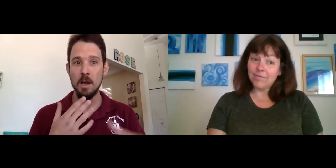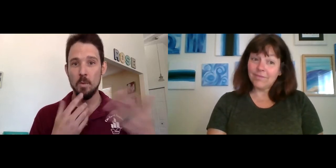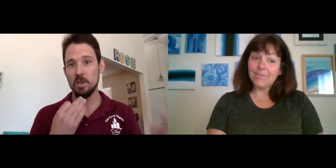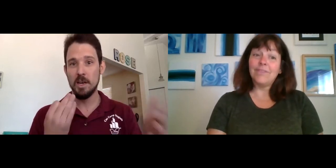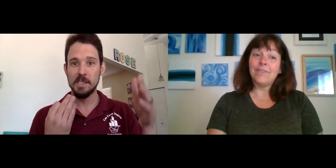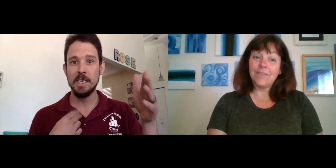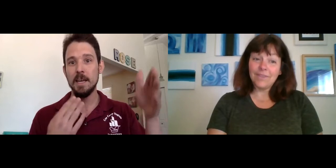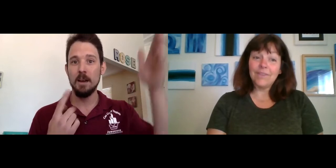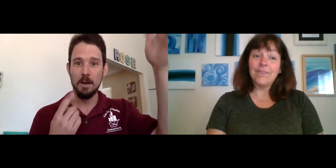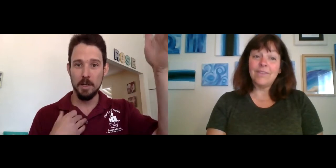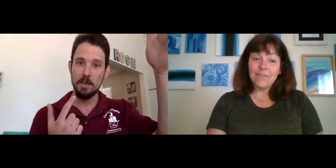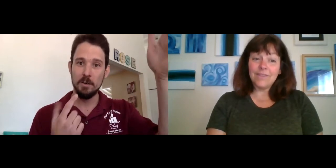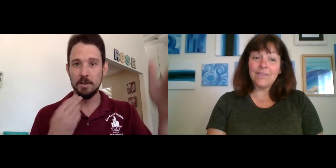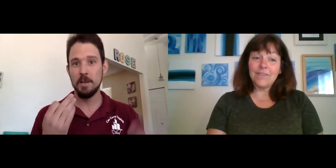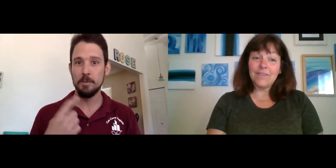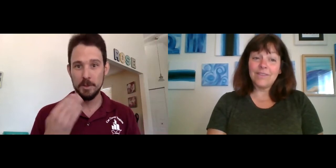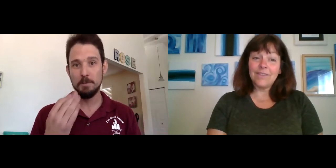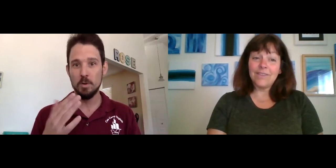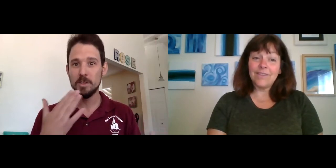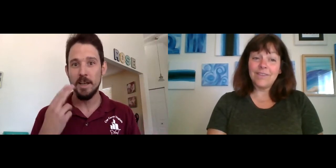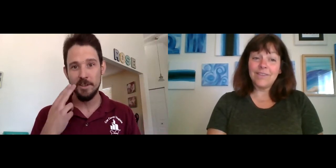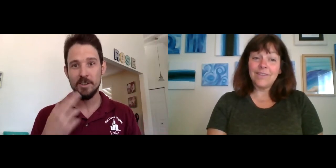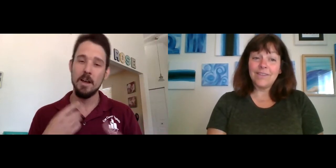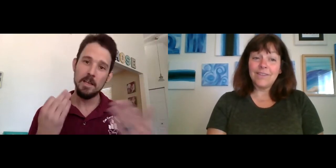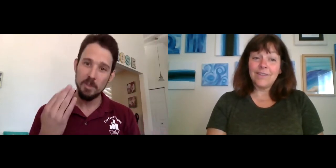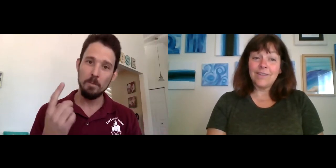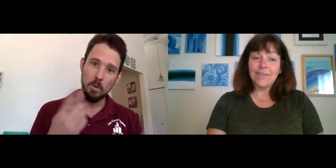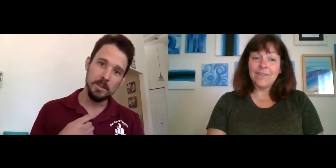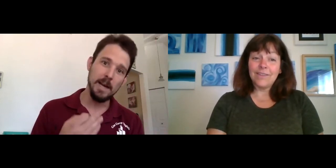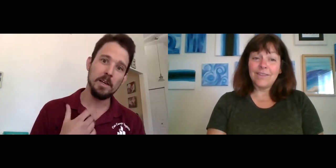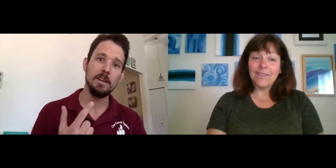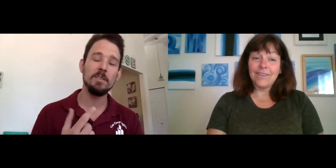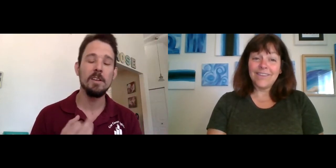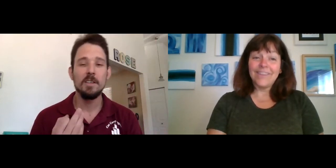but you to to ski uphill then put the board together and snowboard downhill